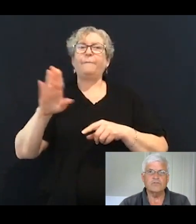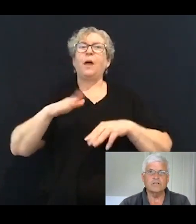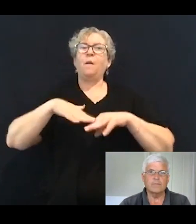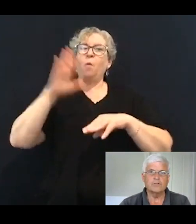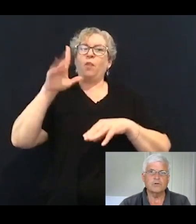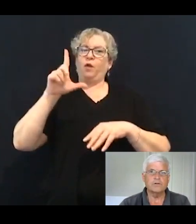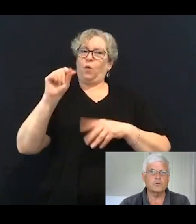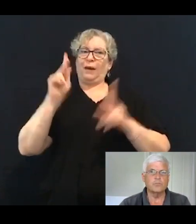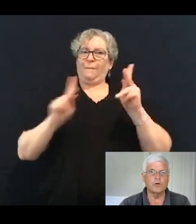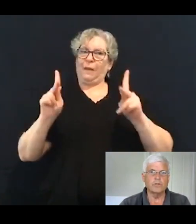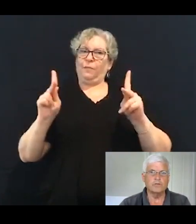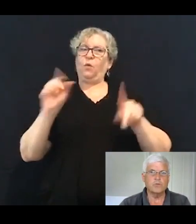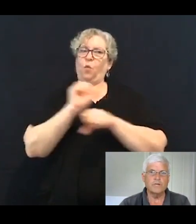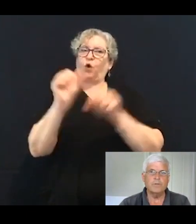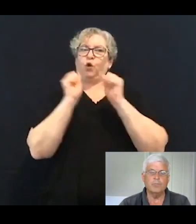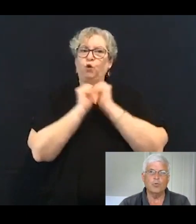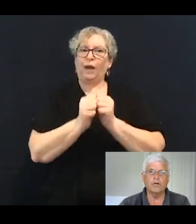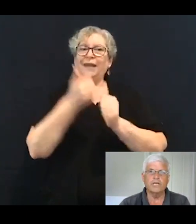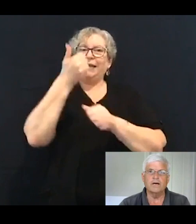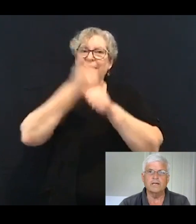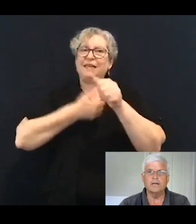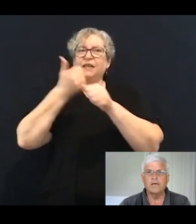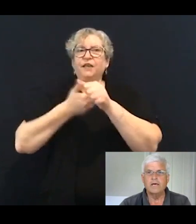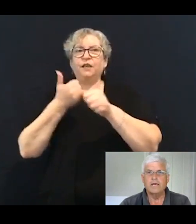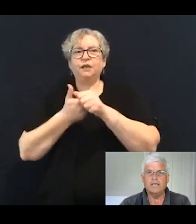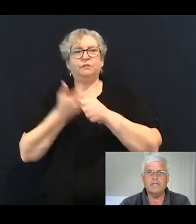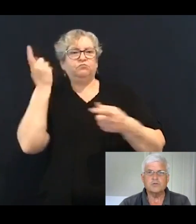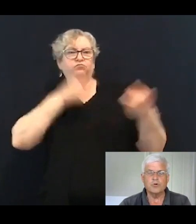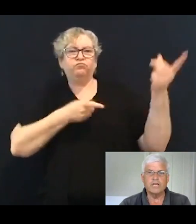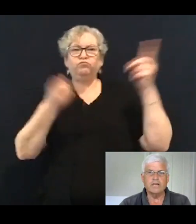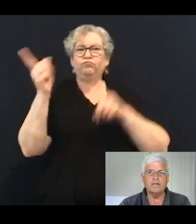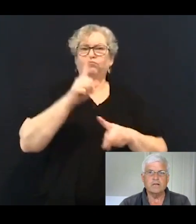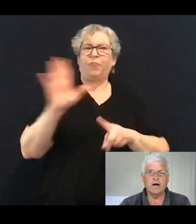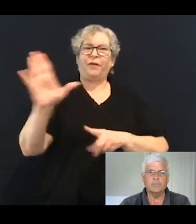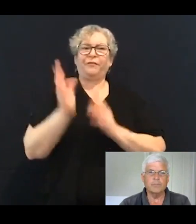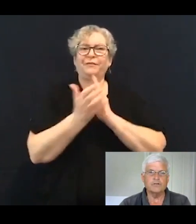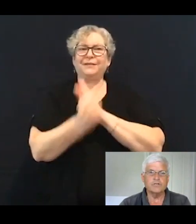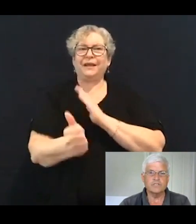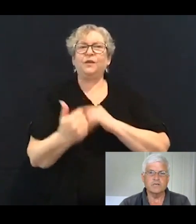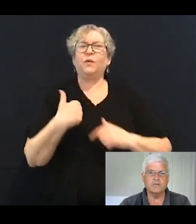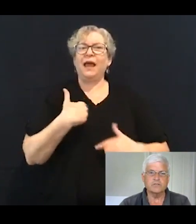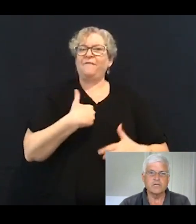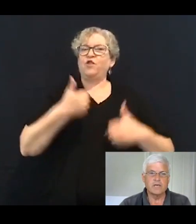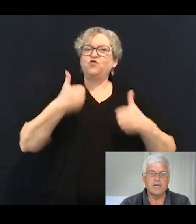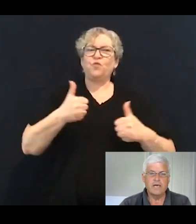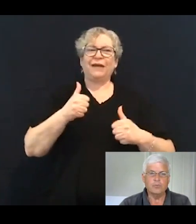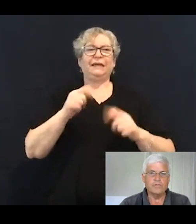than 20 people working on it, each bringing complementary skills. And we think we've got a great team